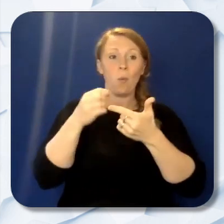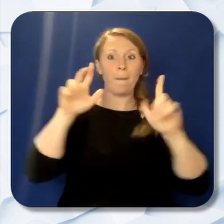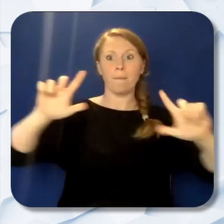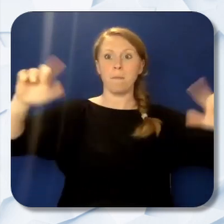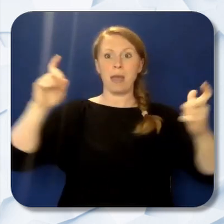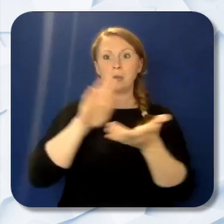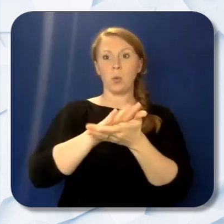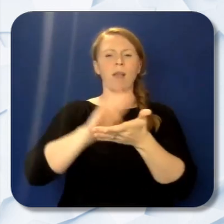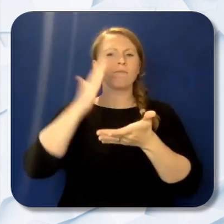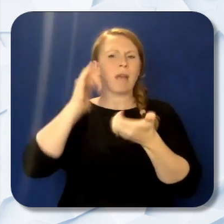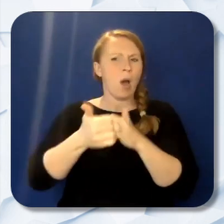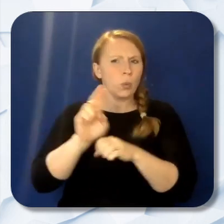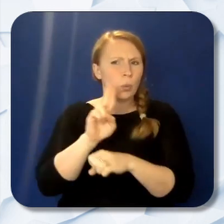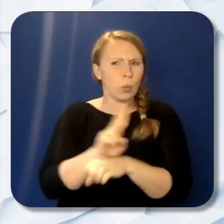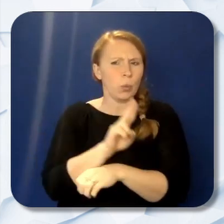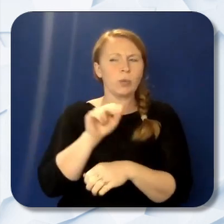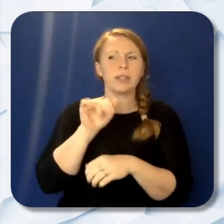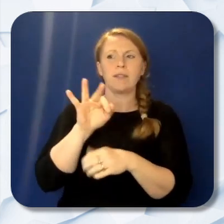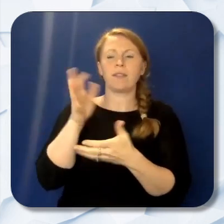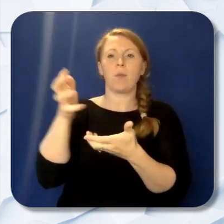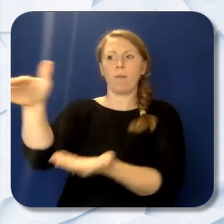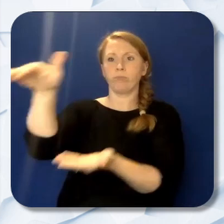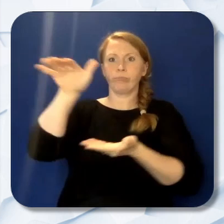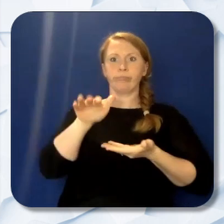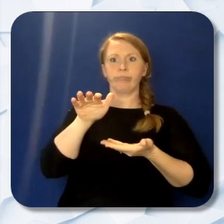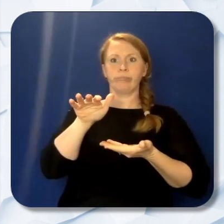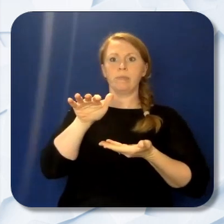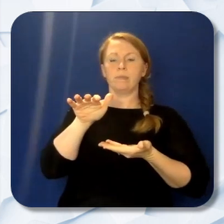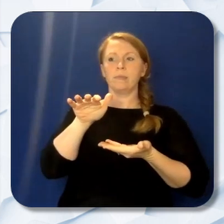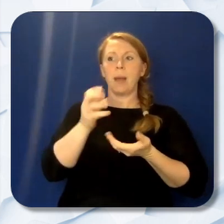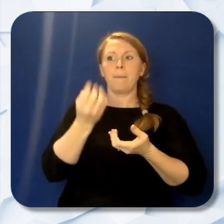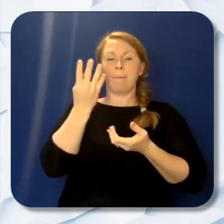that is going to be applying on behalf of multiple locations. You'd rather just met one application,